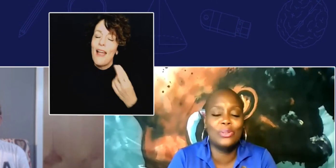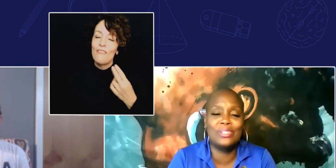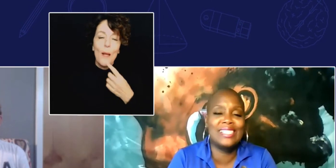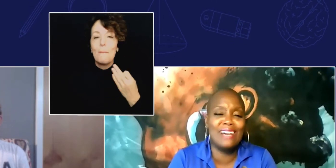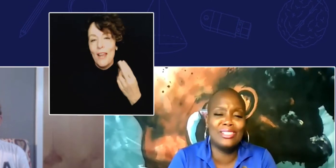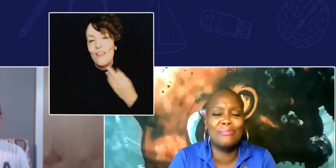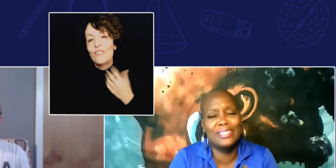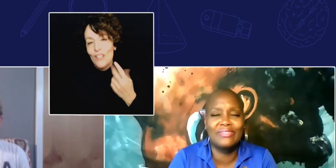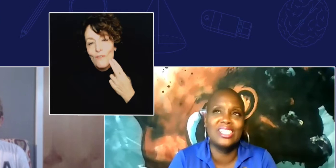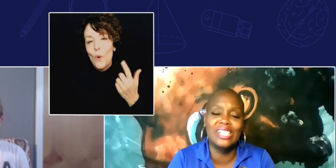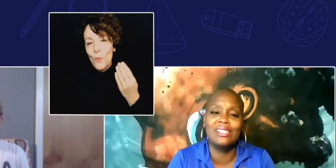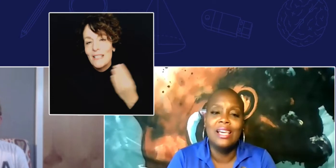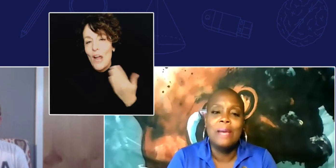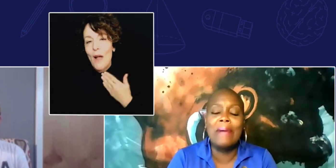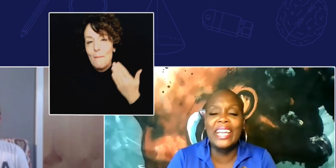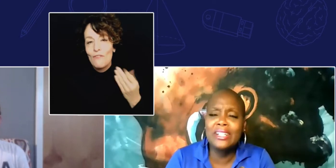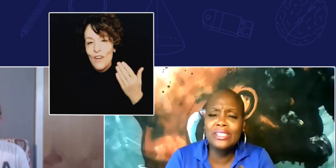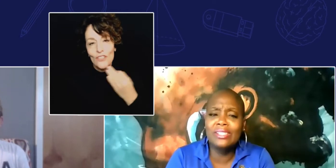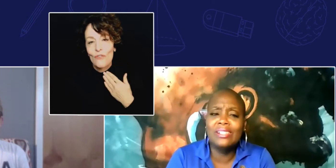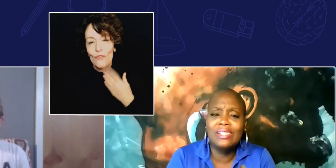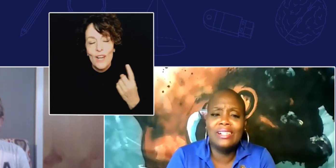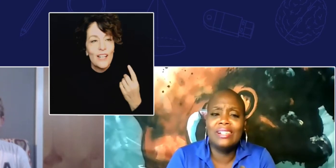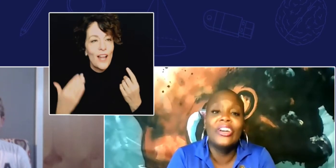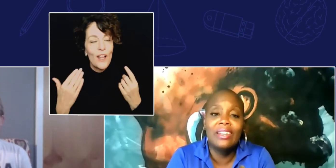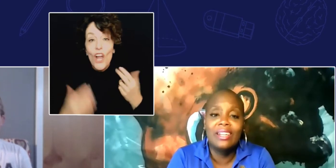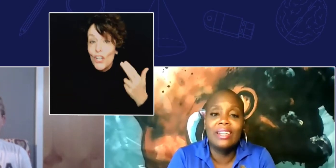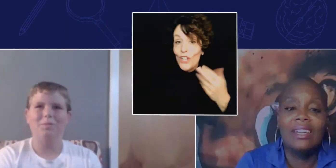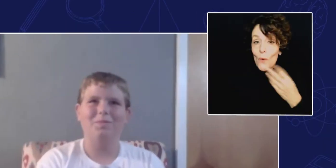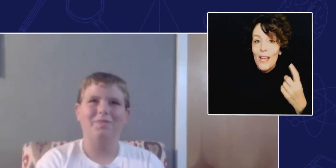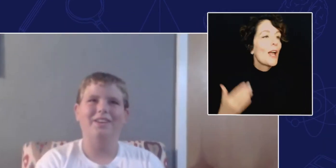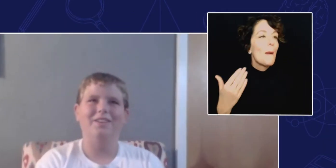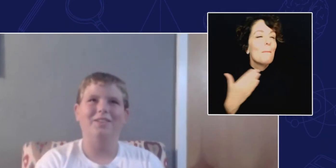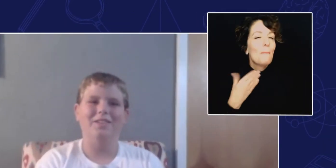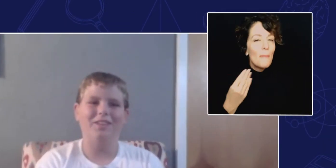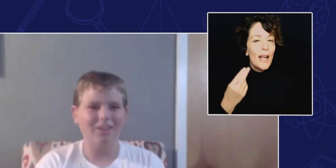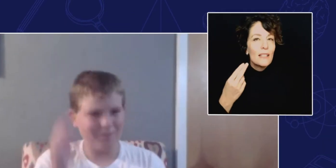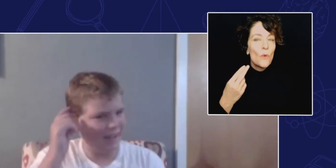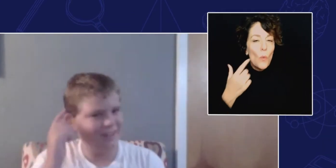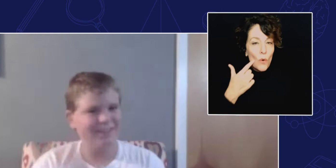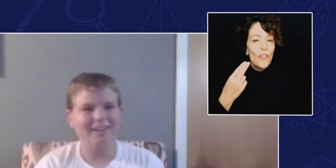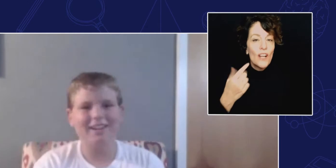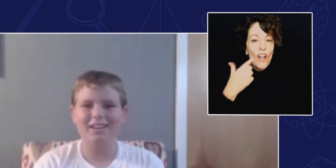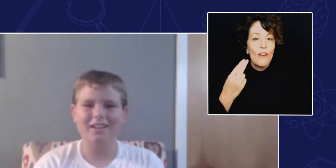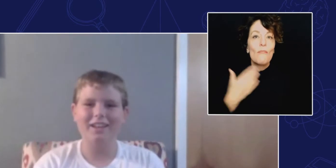a pair of silver ones now--so I'm a little frustrated. [HENRY:] Yeah, I had like-- [DR. HORTON:] Go ahead. [HENRY:] I had ones like, the color of my hair, kinda,